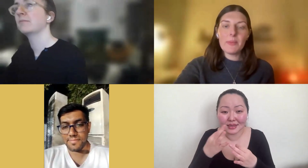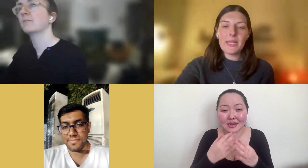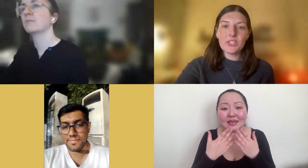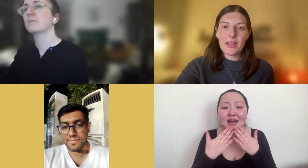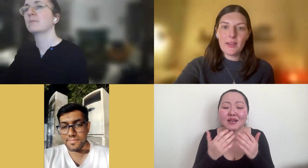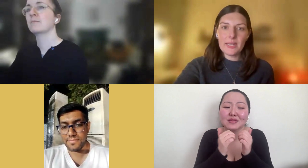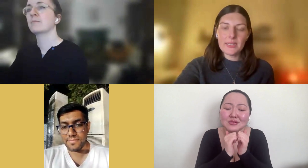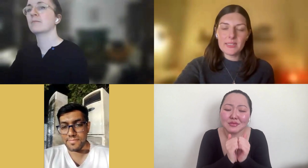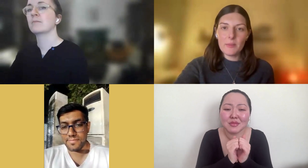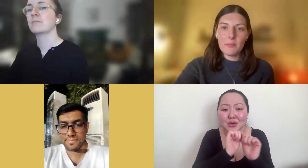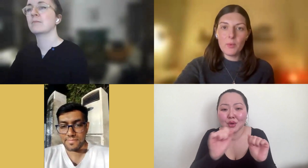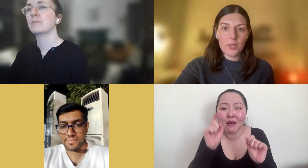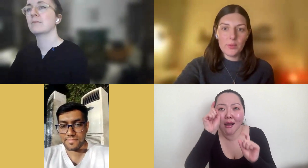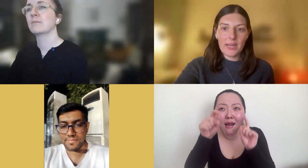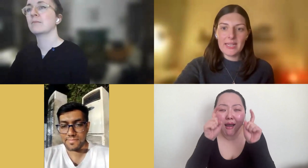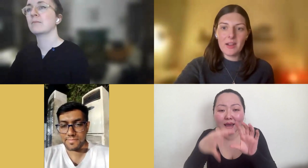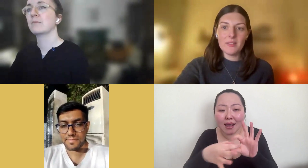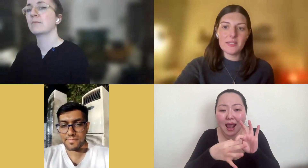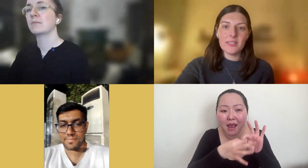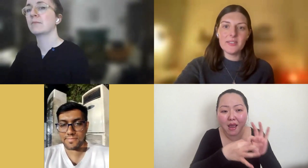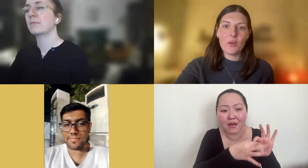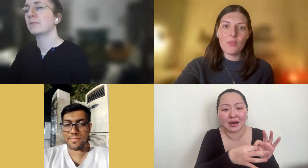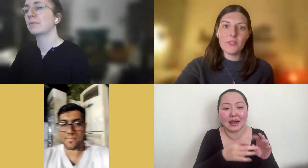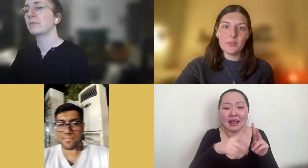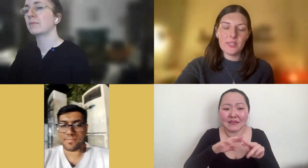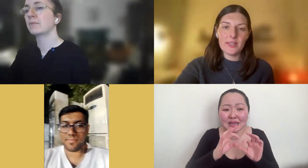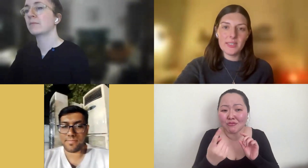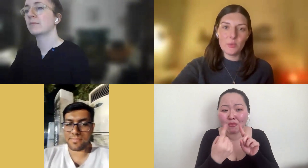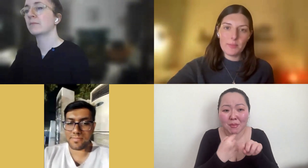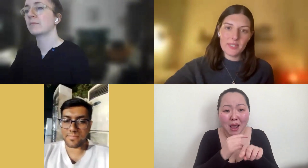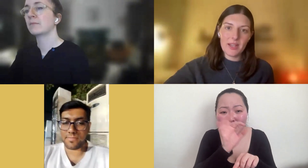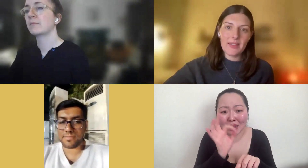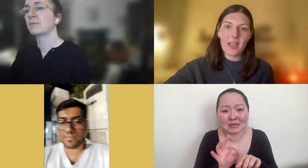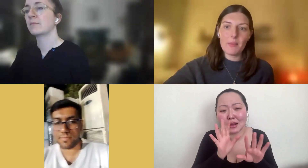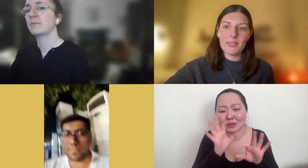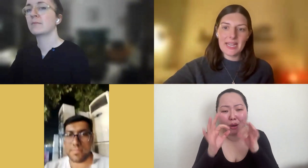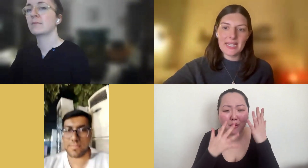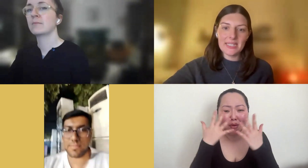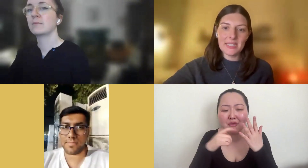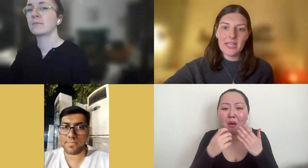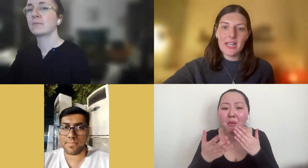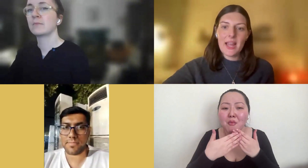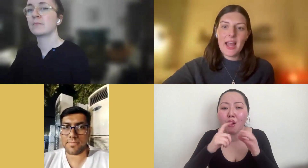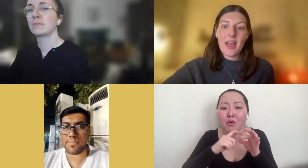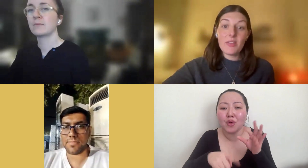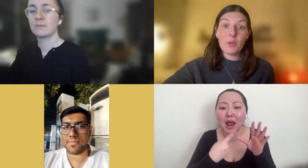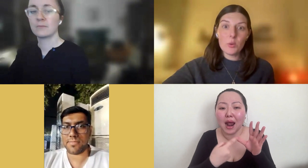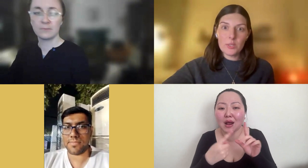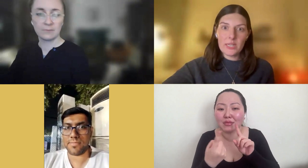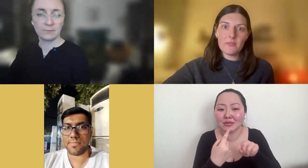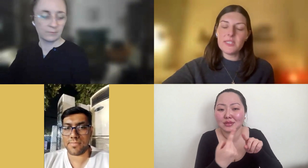we will share more Q&A answers on the Tilting the Lens website in the coming days. The recording